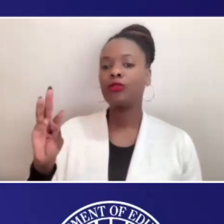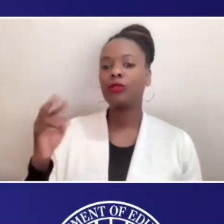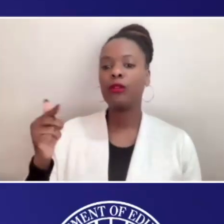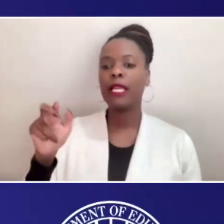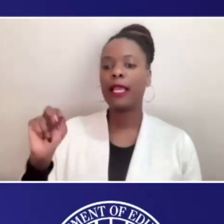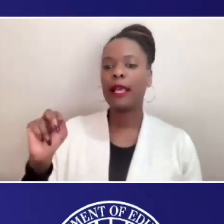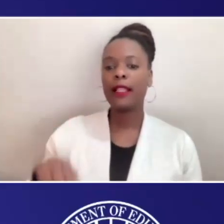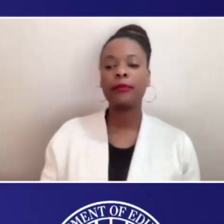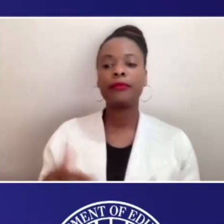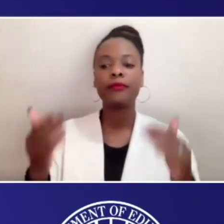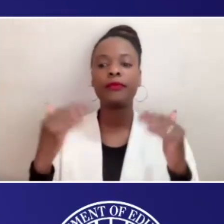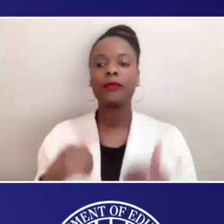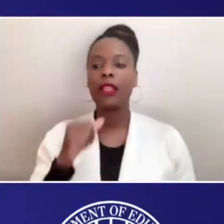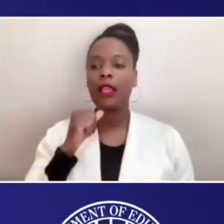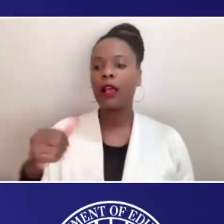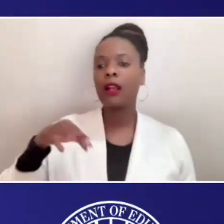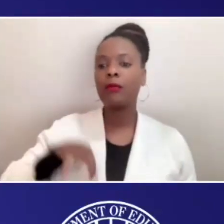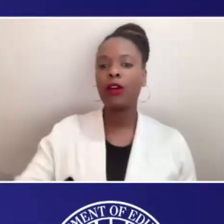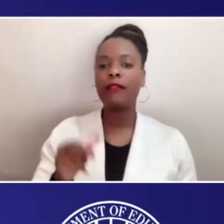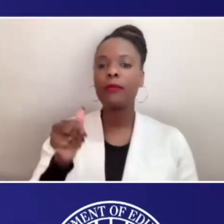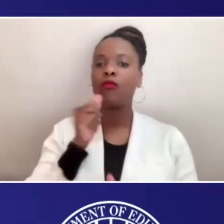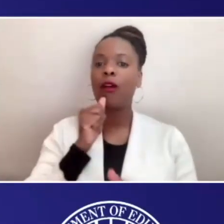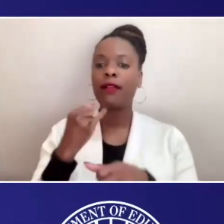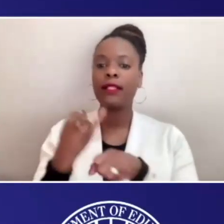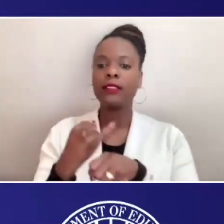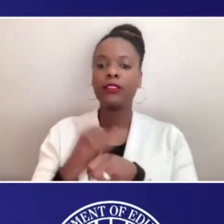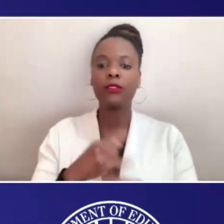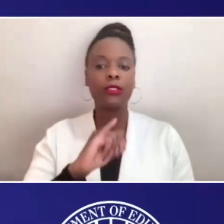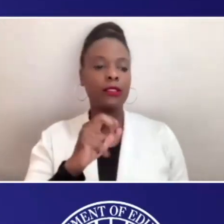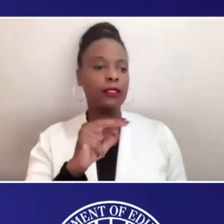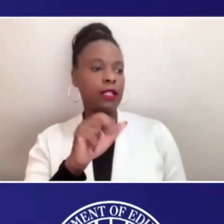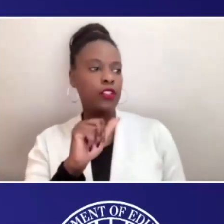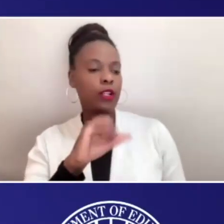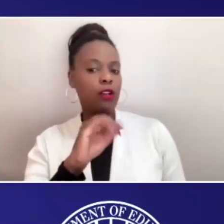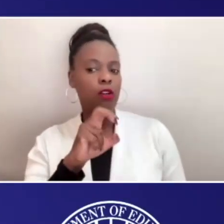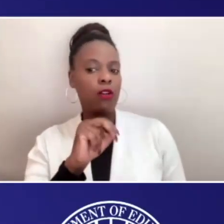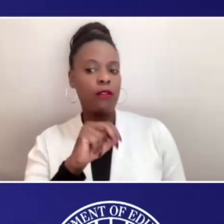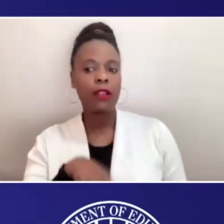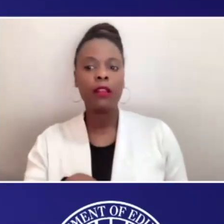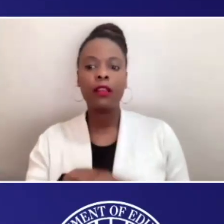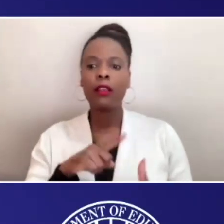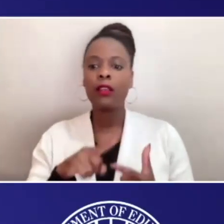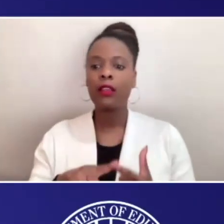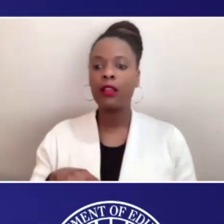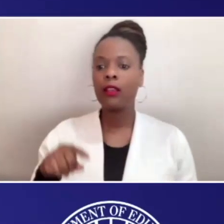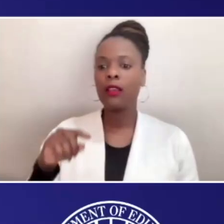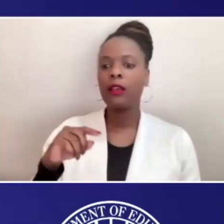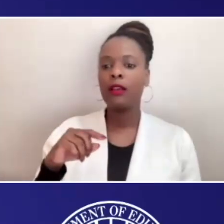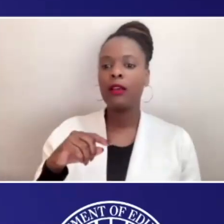Alternate? Patti Kohler. Proprietary institutions, primary? Andy Vaughn. Alternate? Jeffrey Bodimer.